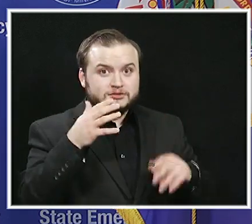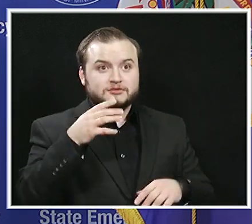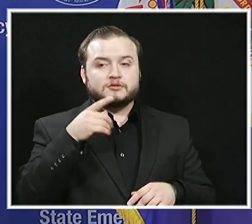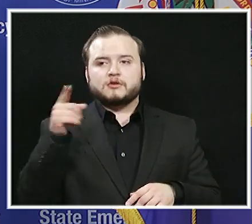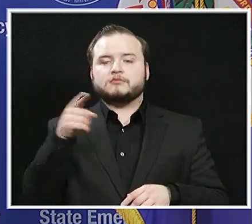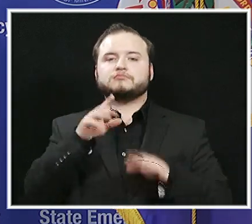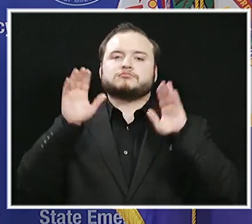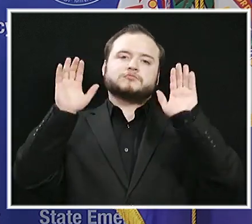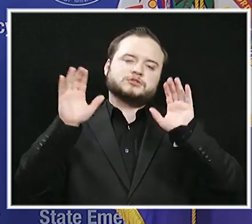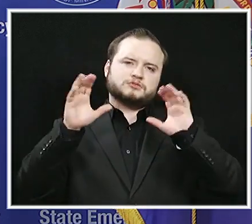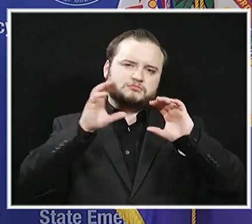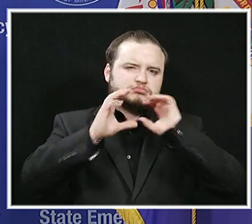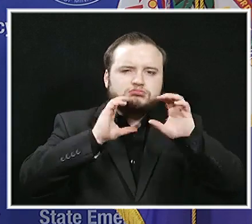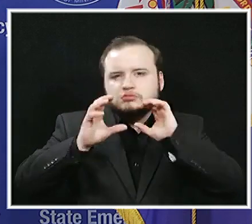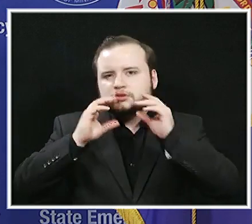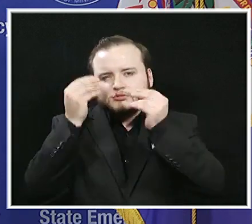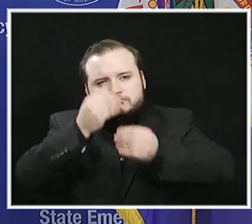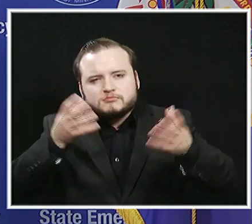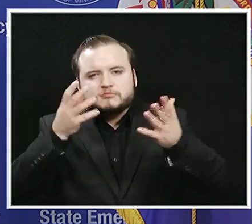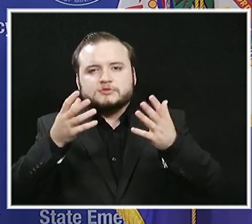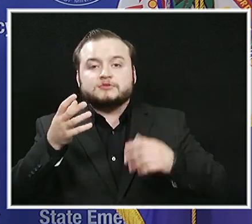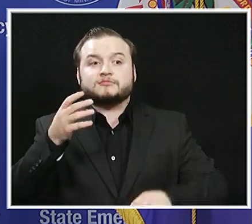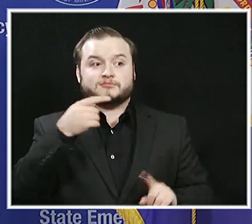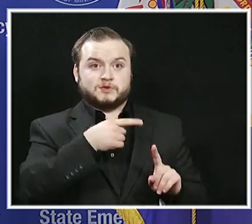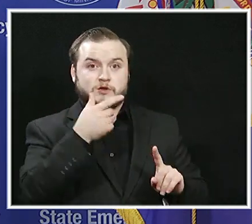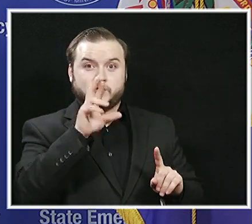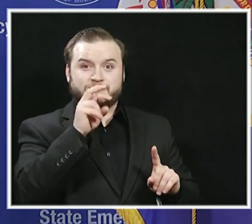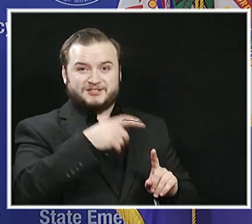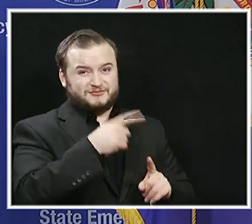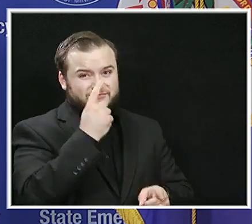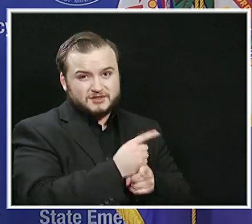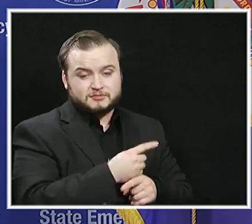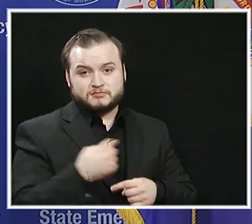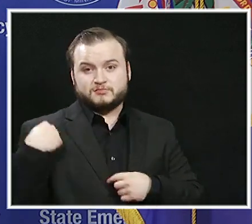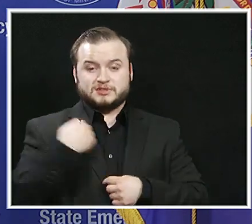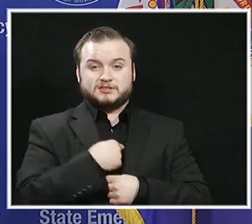and Commissioner Grove and all the other commissioners in your staff for great level of communication.